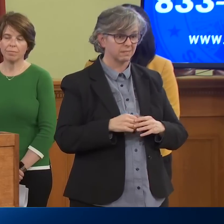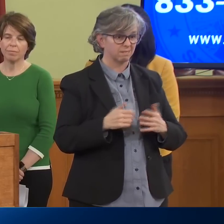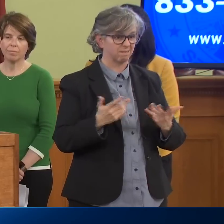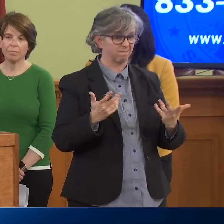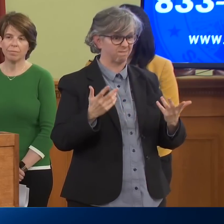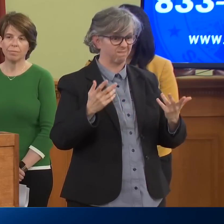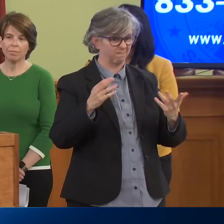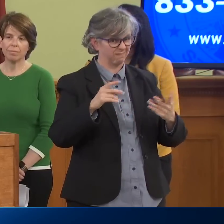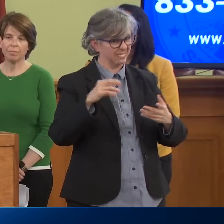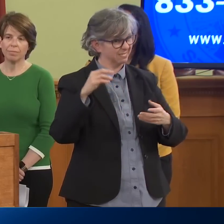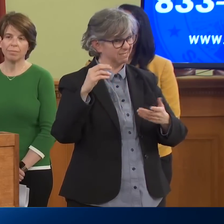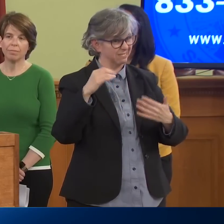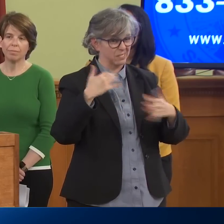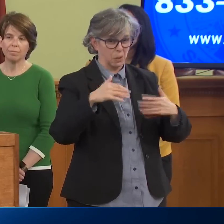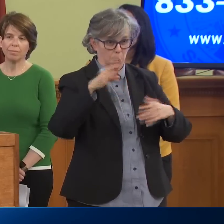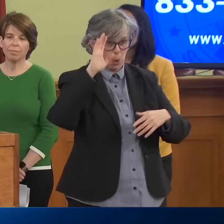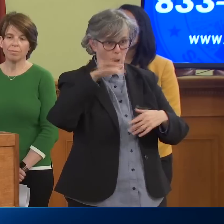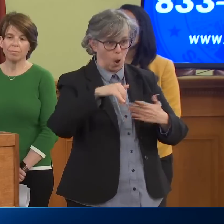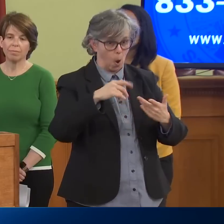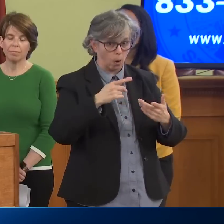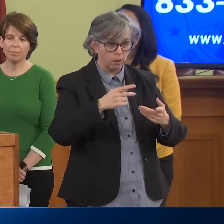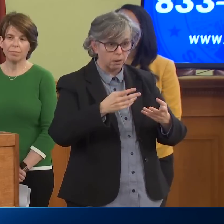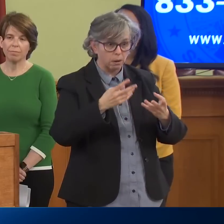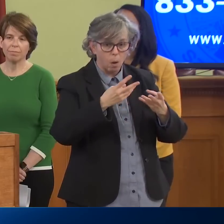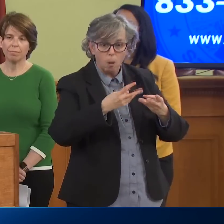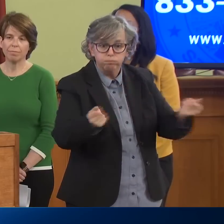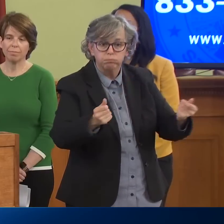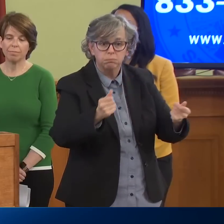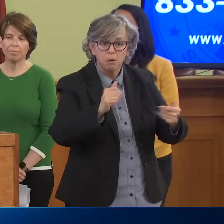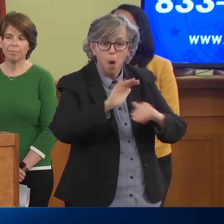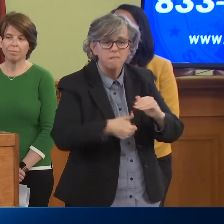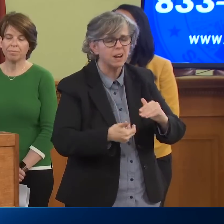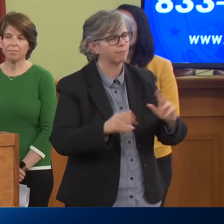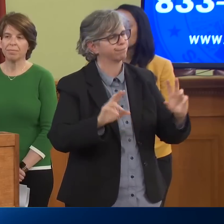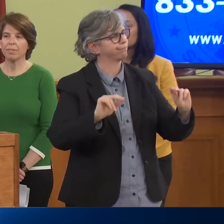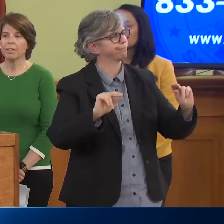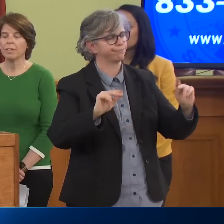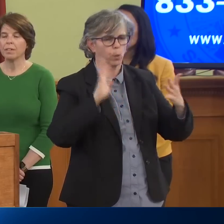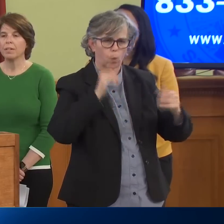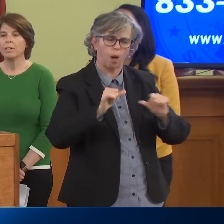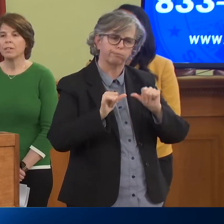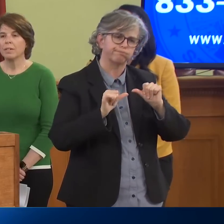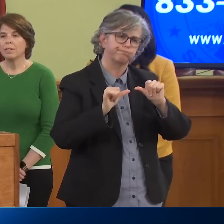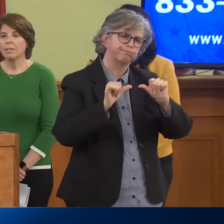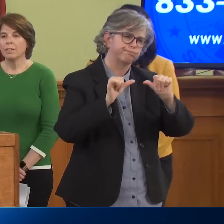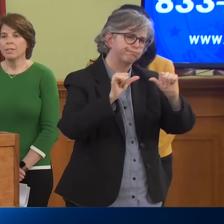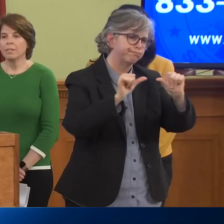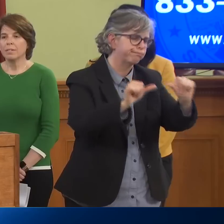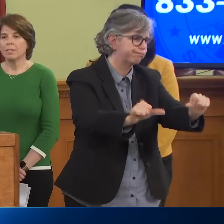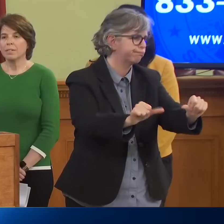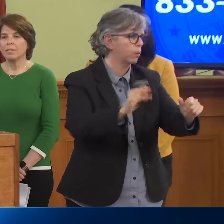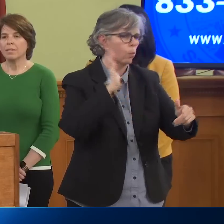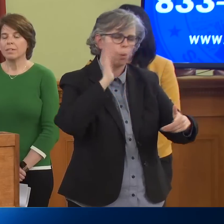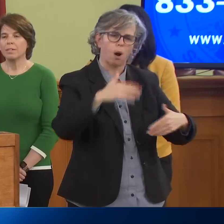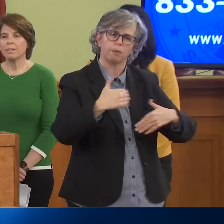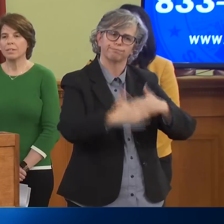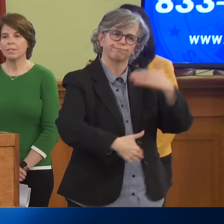WILL HAVE MORE AS WE MOVE ON. WE ARE IN THIS FOR THE LONG RUN.